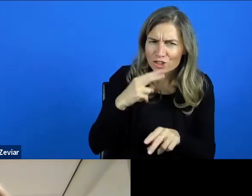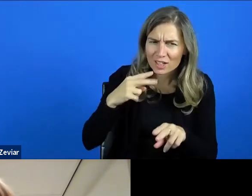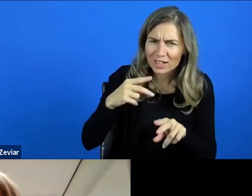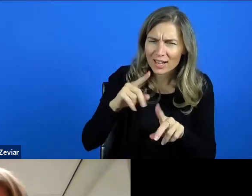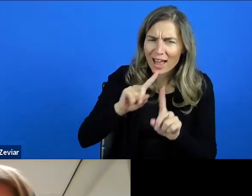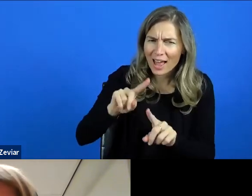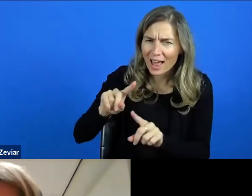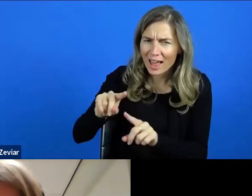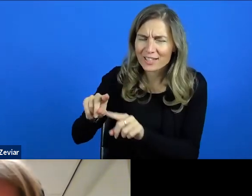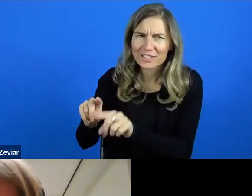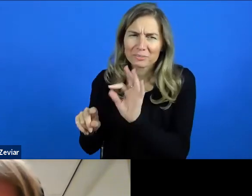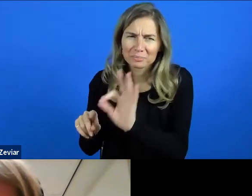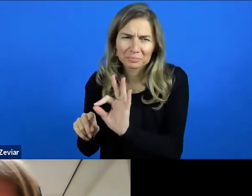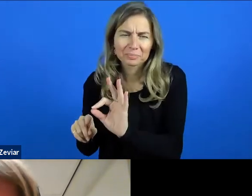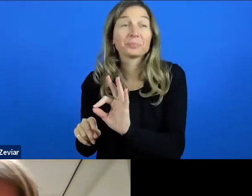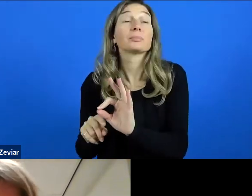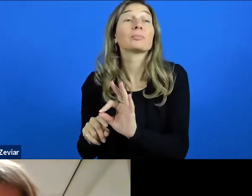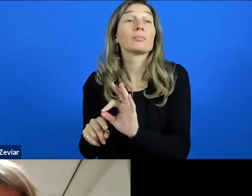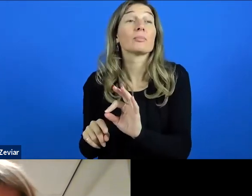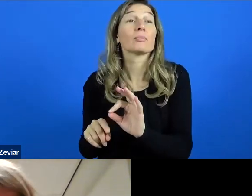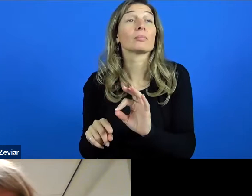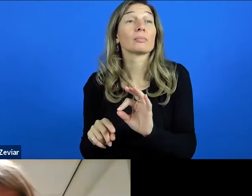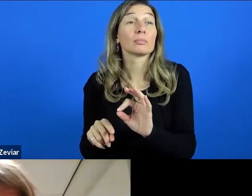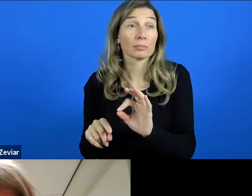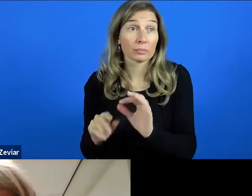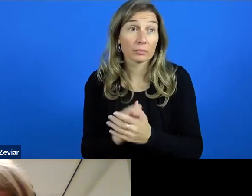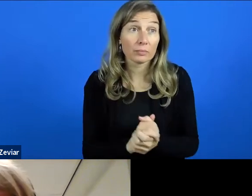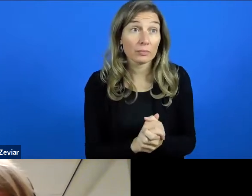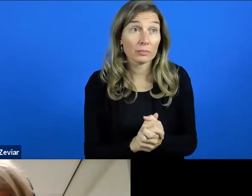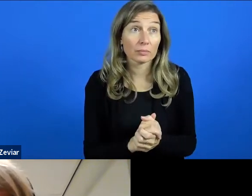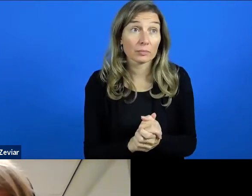she says they'll decide on the opening of inquiry admissibility in 30 days